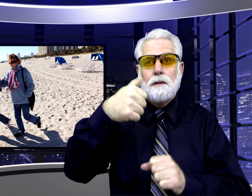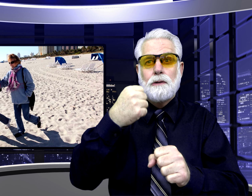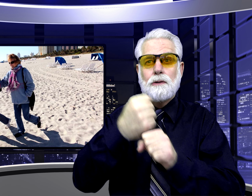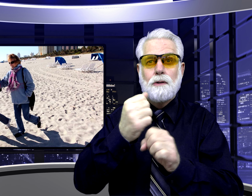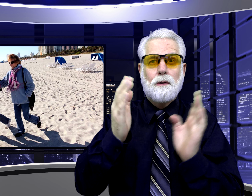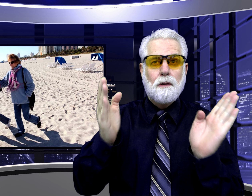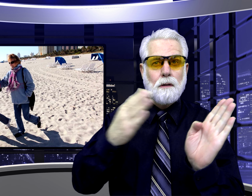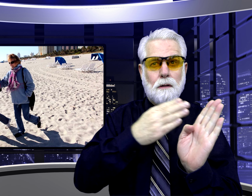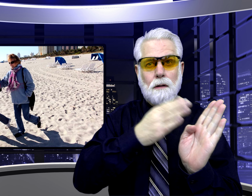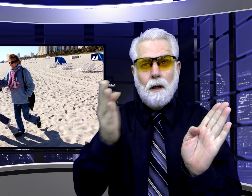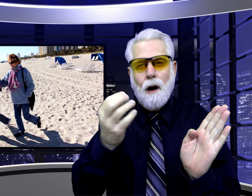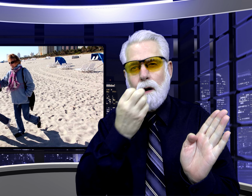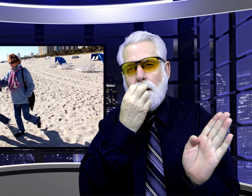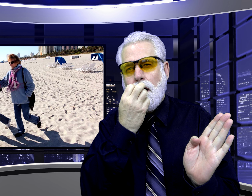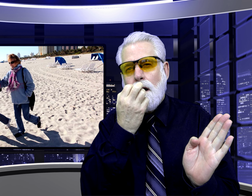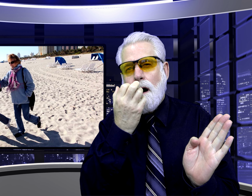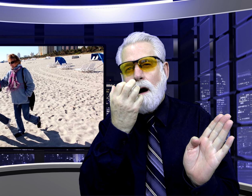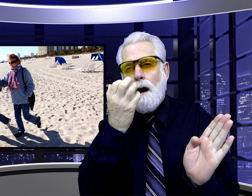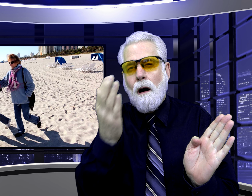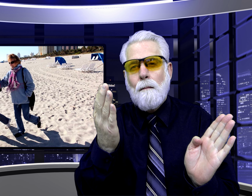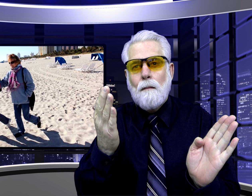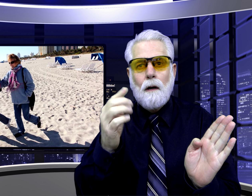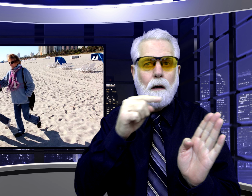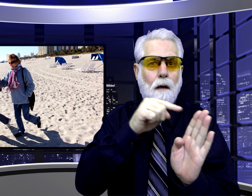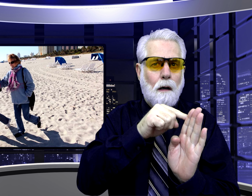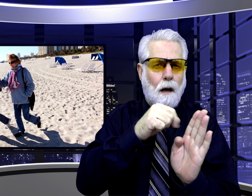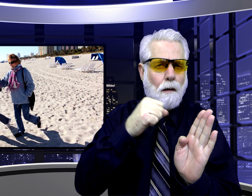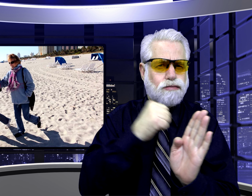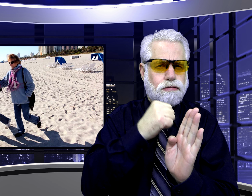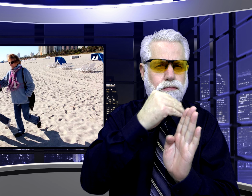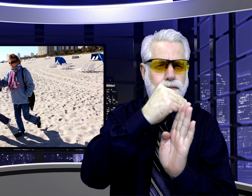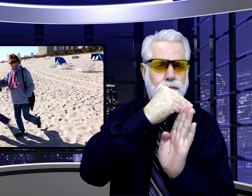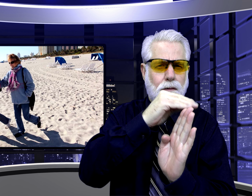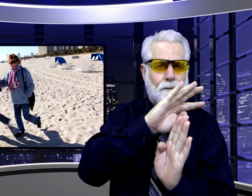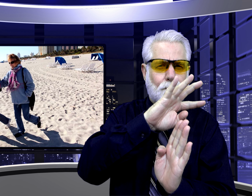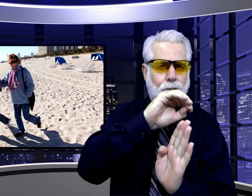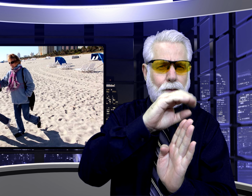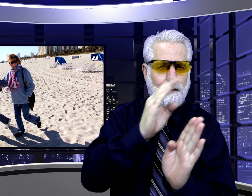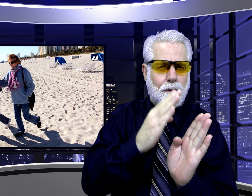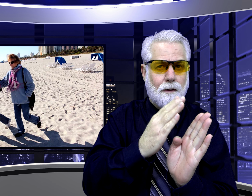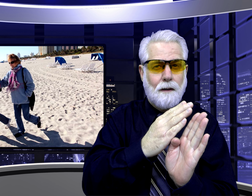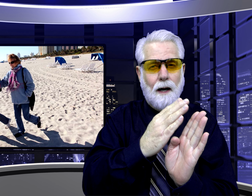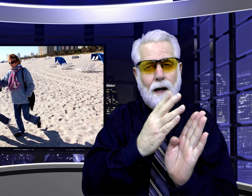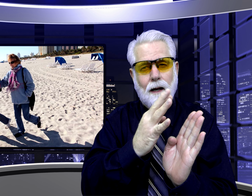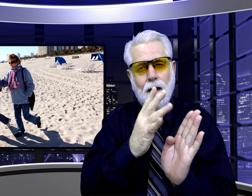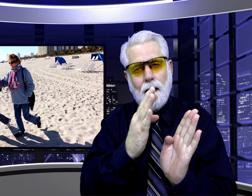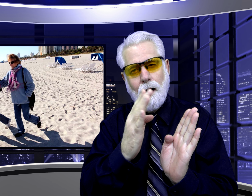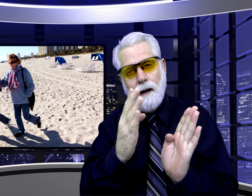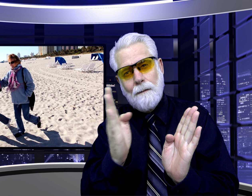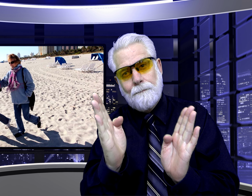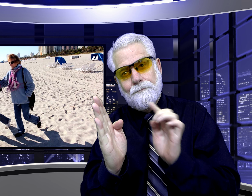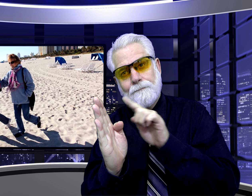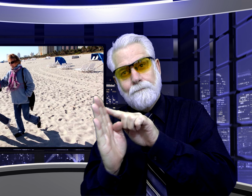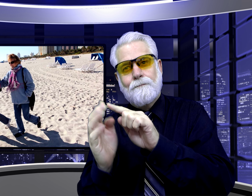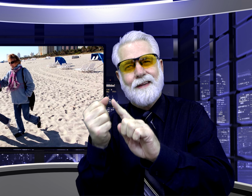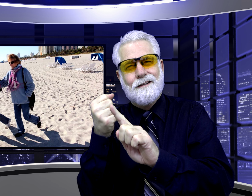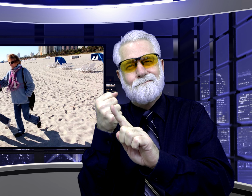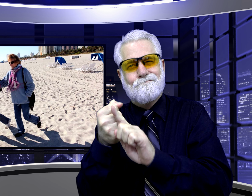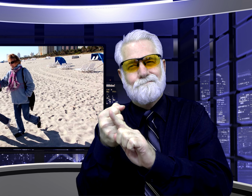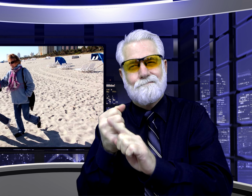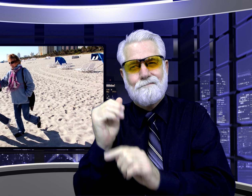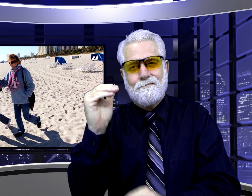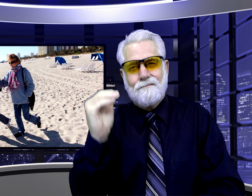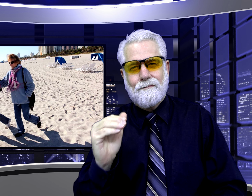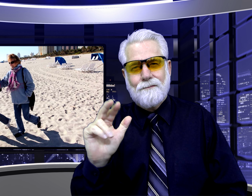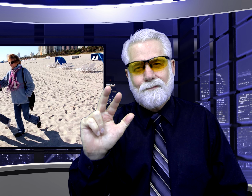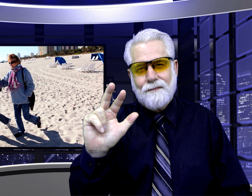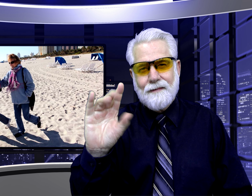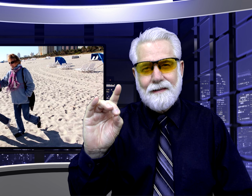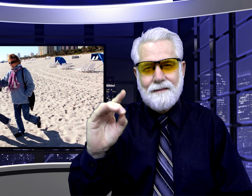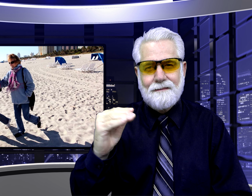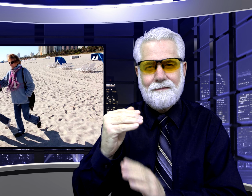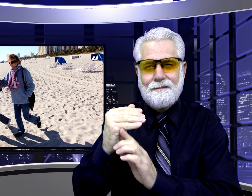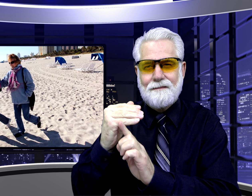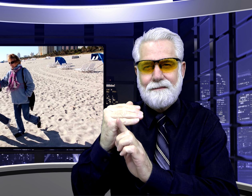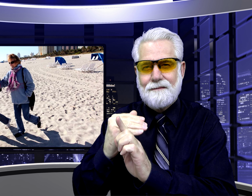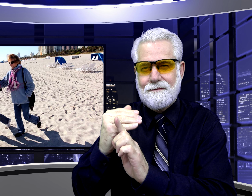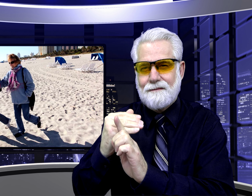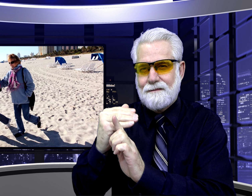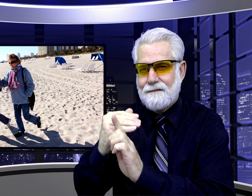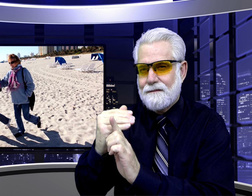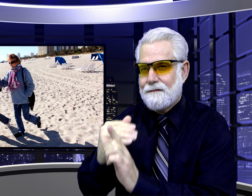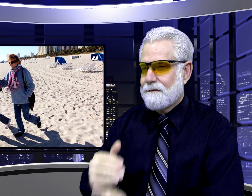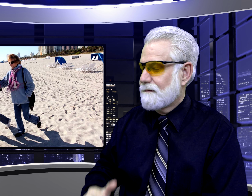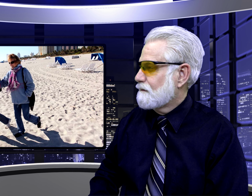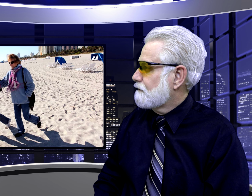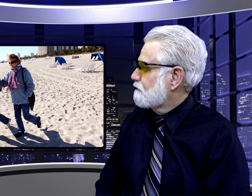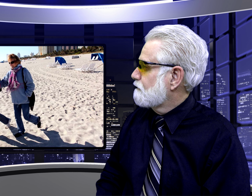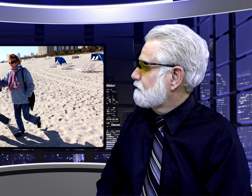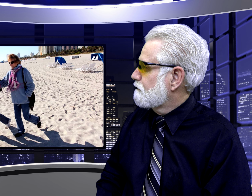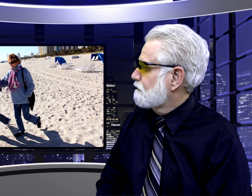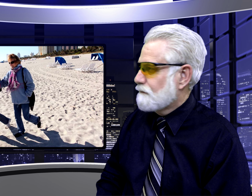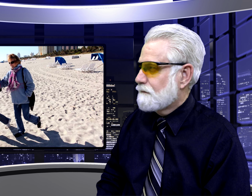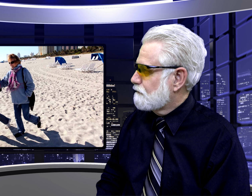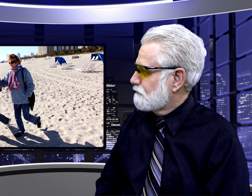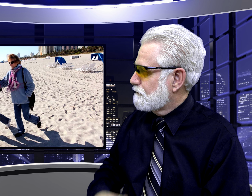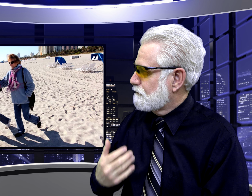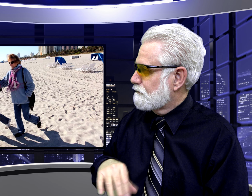it’s freezing! 10 years ago it was warmer, but this year it got hit with the cold temperatures below normal.